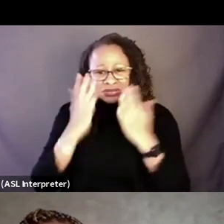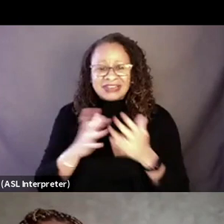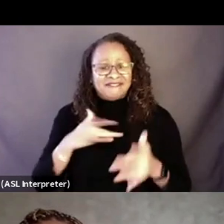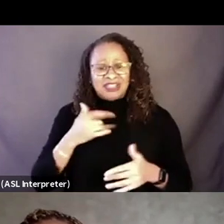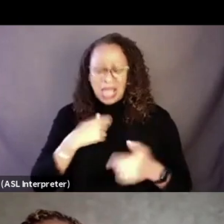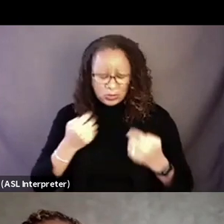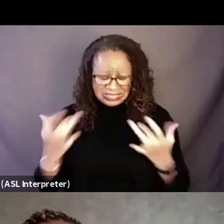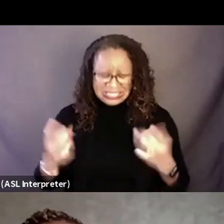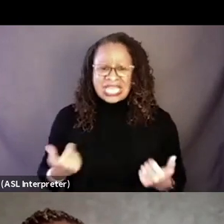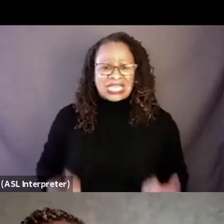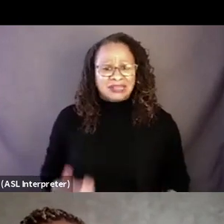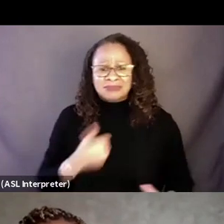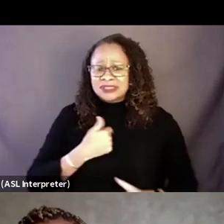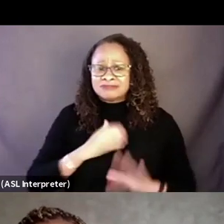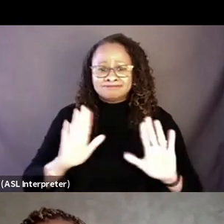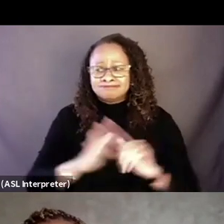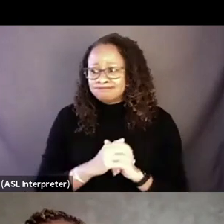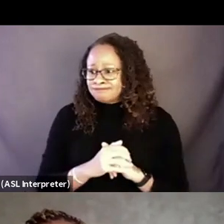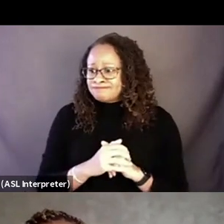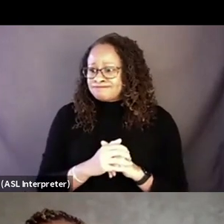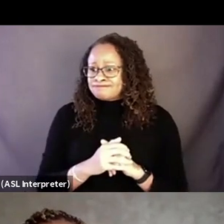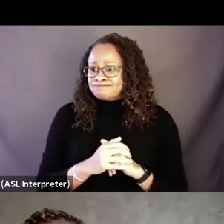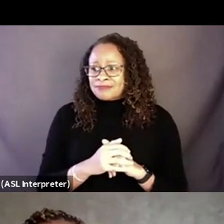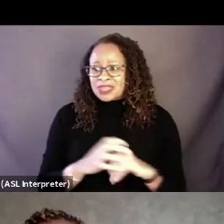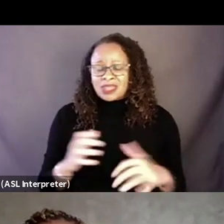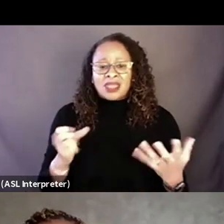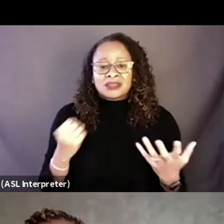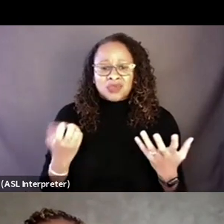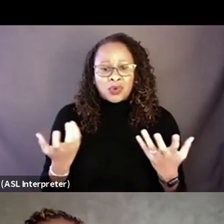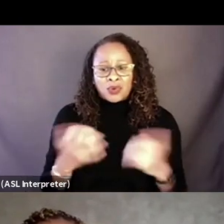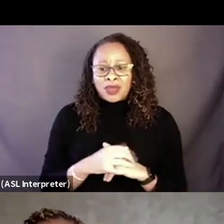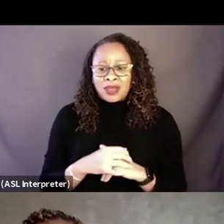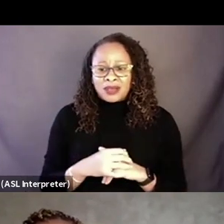It wasn't a (foreign language) like a story so a (foreign language) story is a ctually a pitiful story